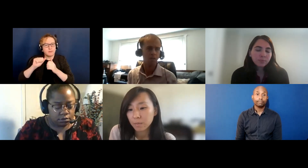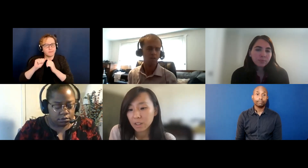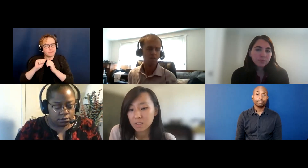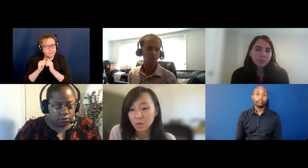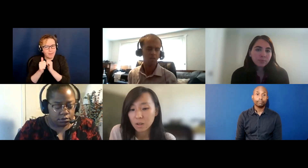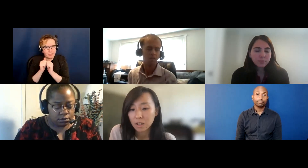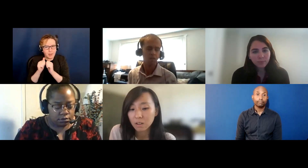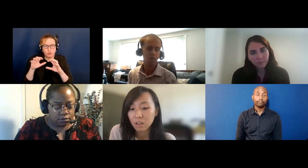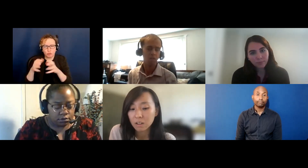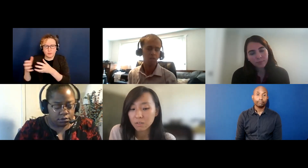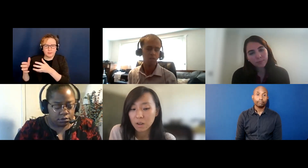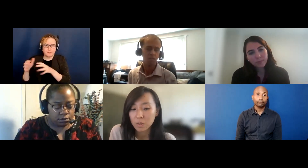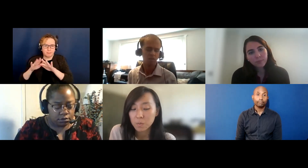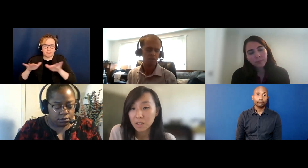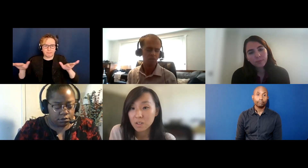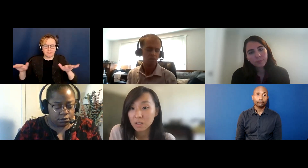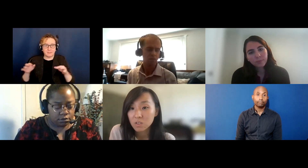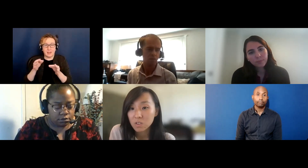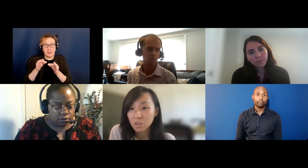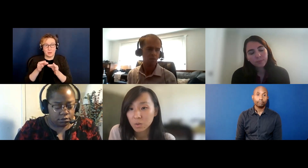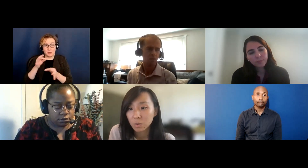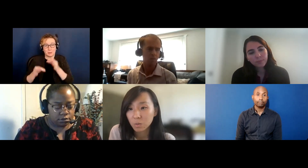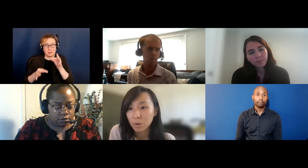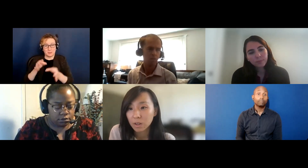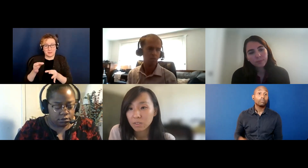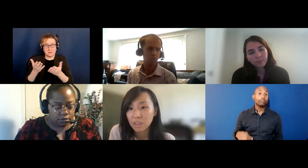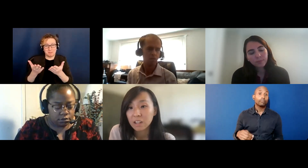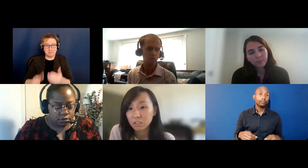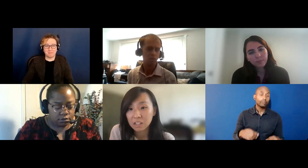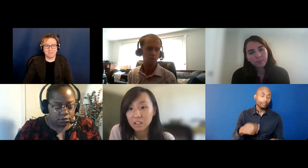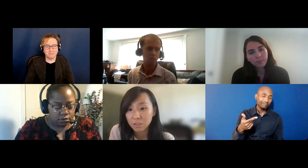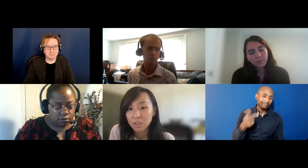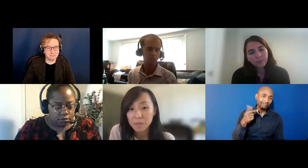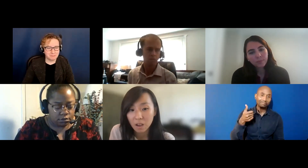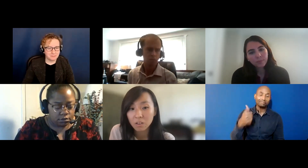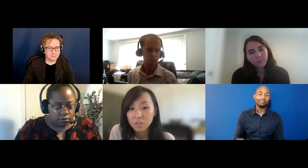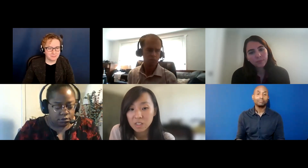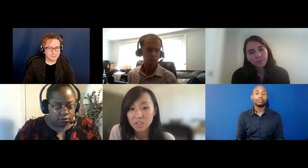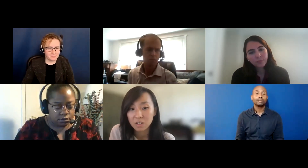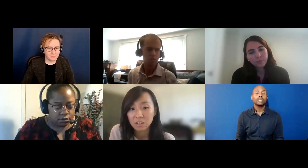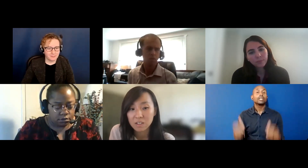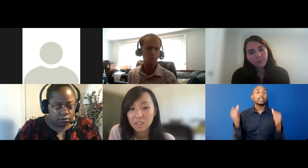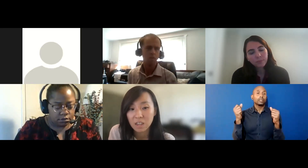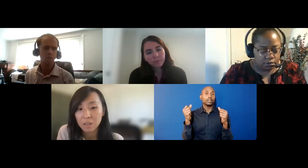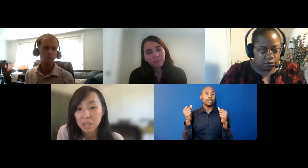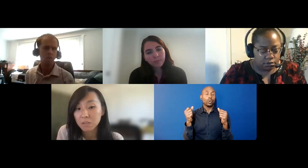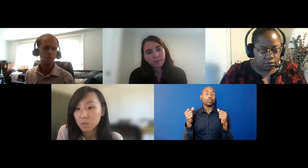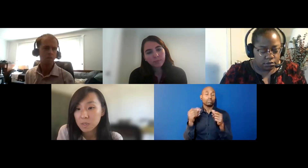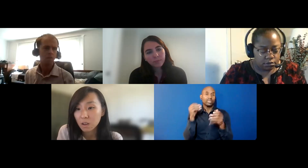That was baked into what they had created for themselves and the itineraries as they